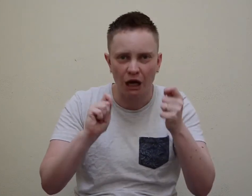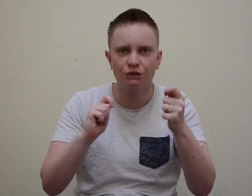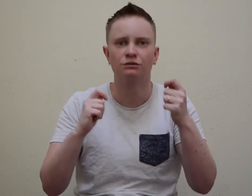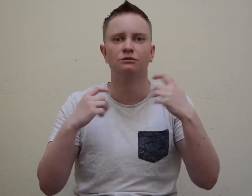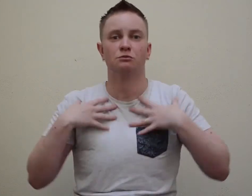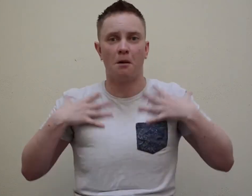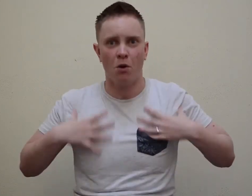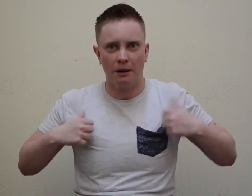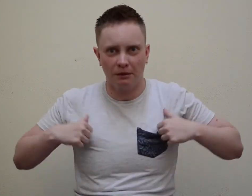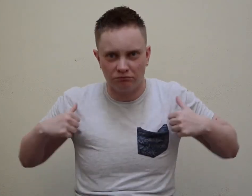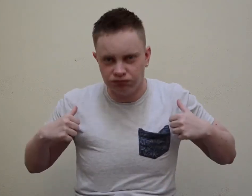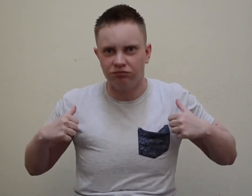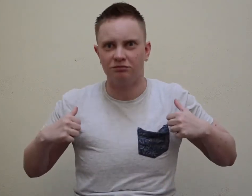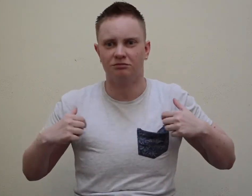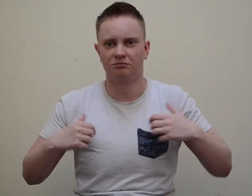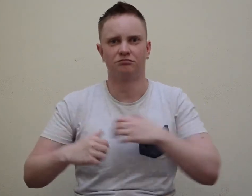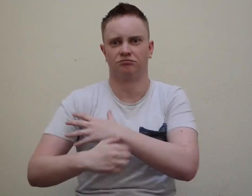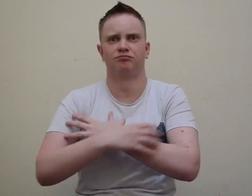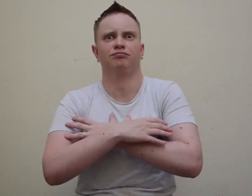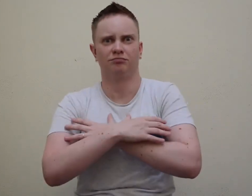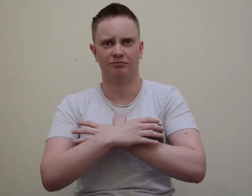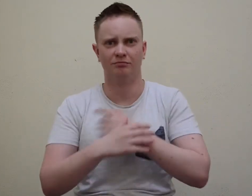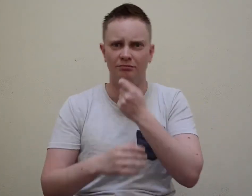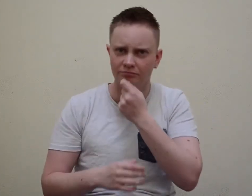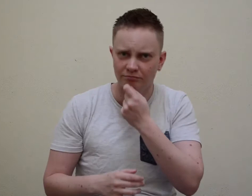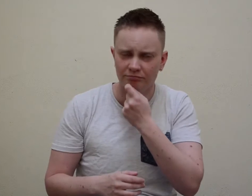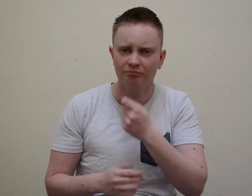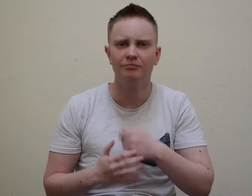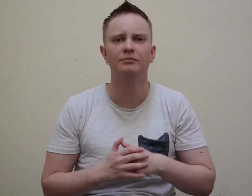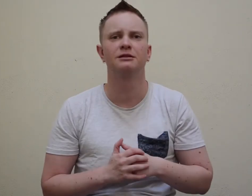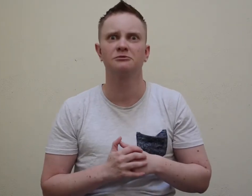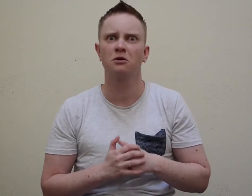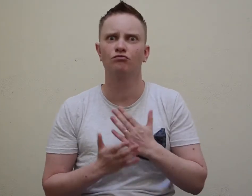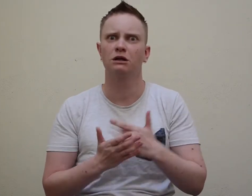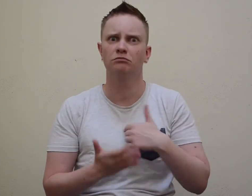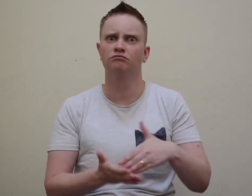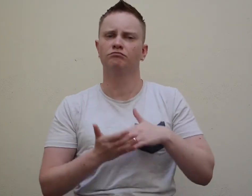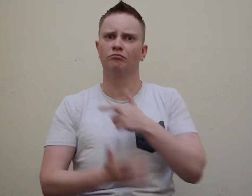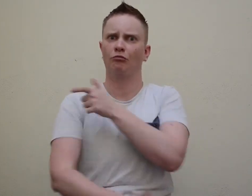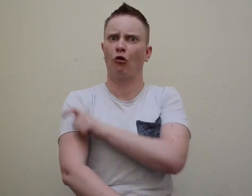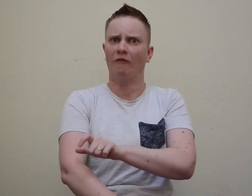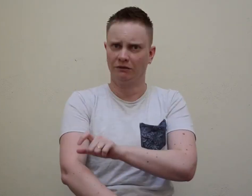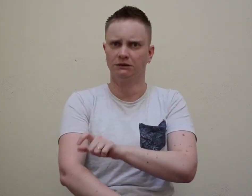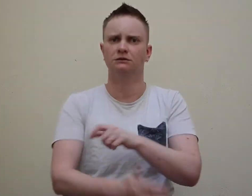my face had changed, the way that my body sat, the shape of my body had changed a bit. So that gave me